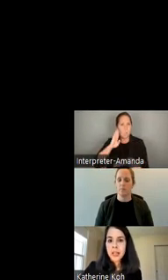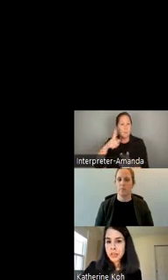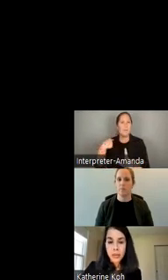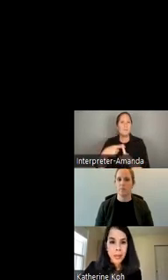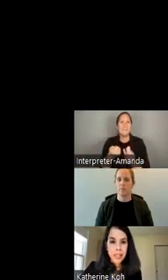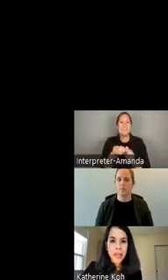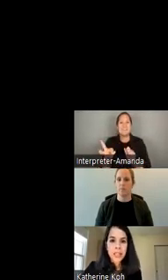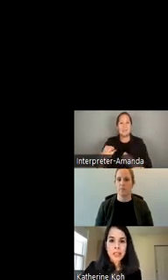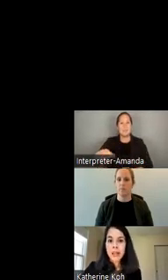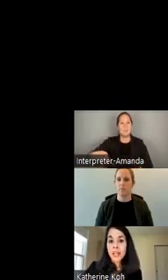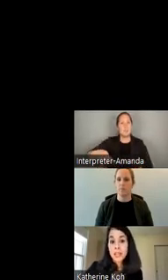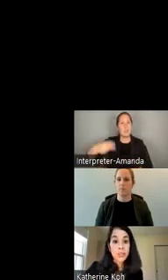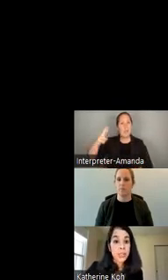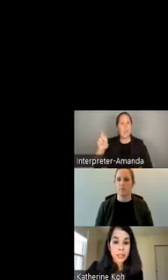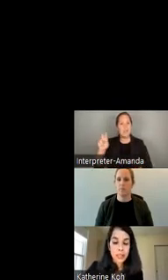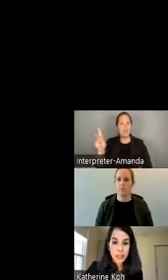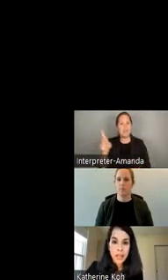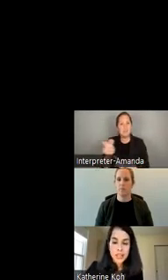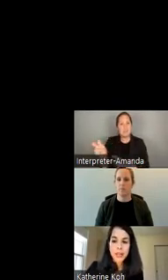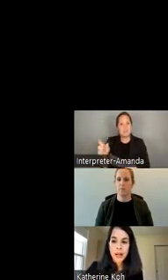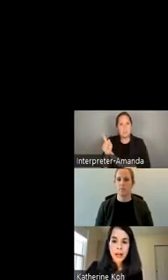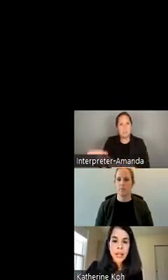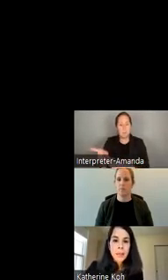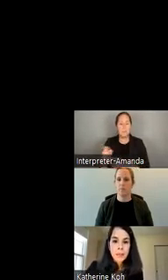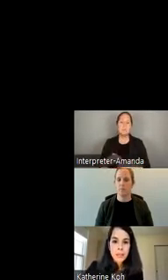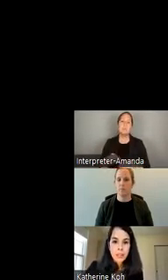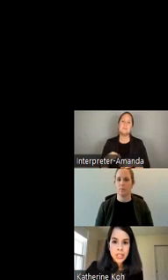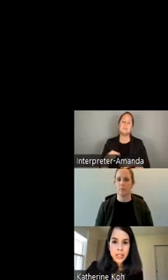there's a growing body of evidence around this so children leaving foster care people leaving jails